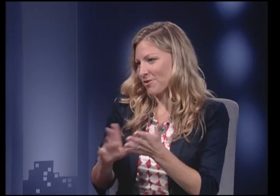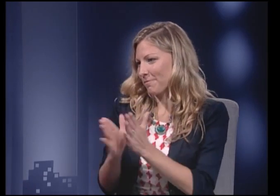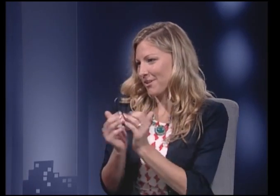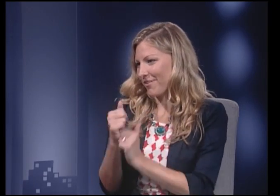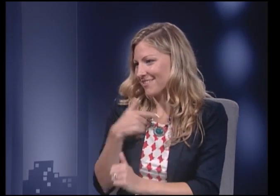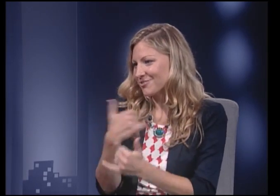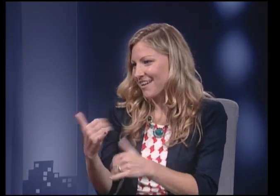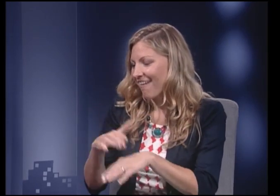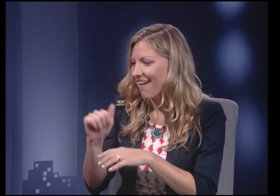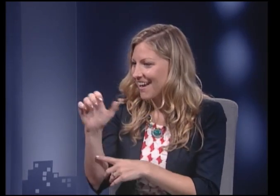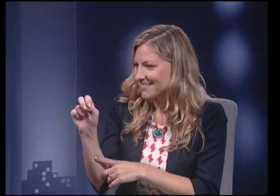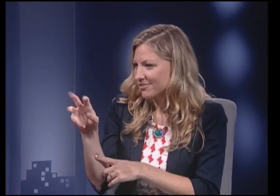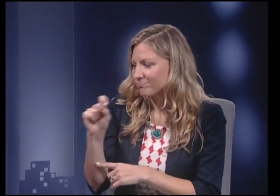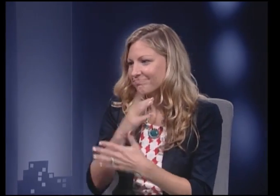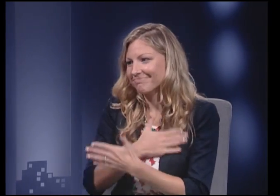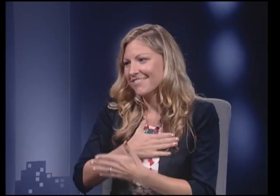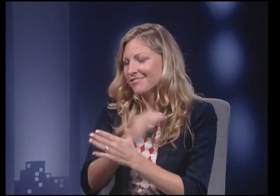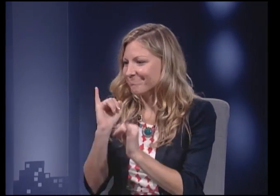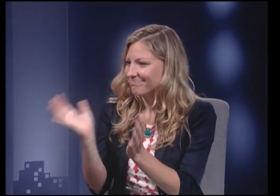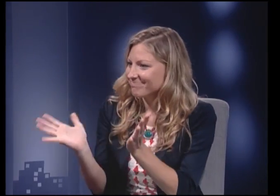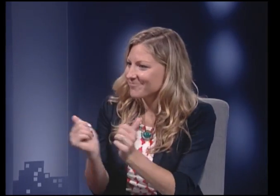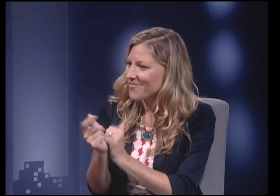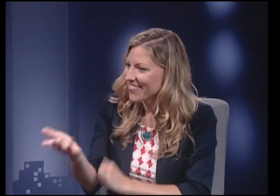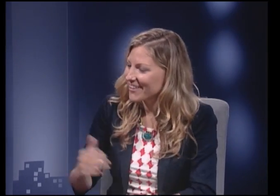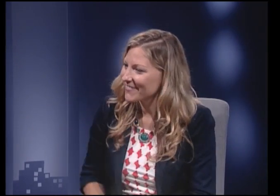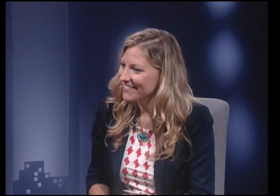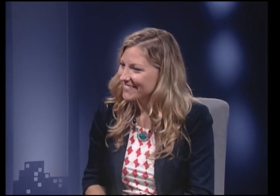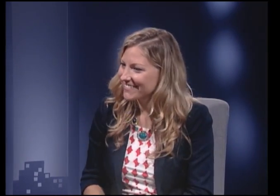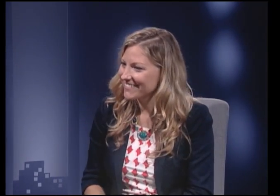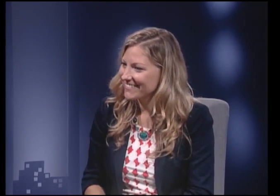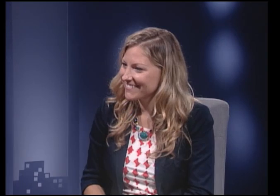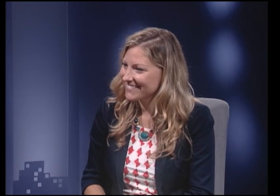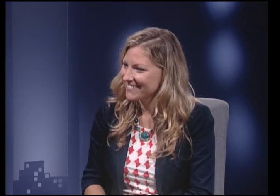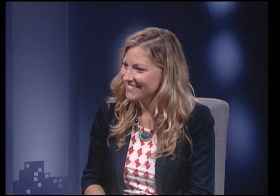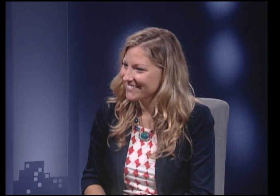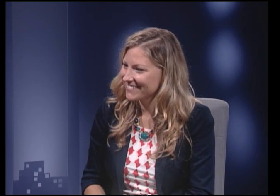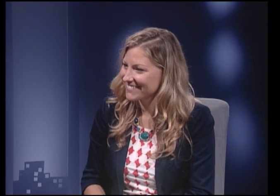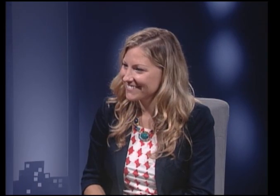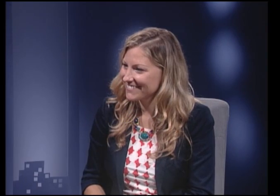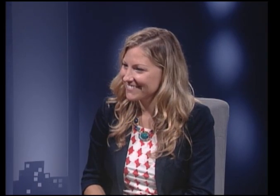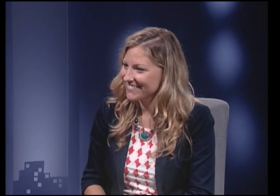Thank you Madam Secretary for being with us on ACCESS News today. We really enjoyed chatting with you. Thank you very much.